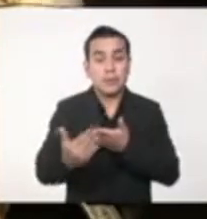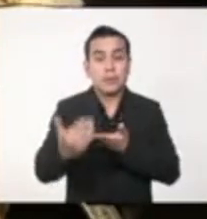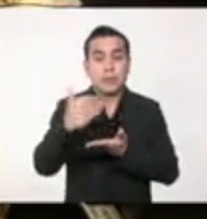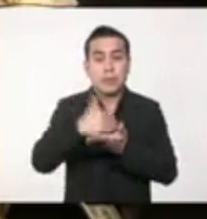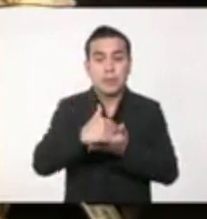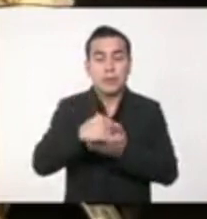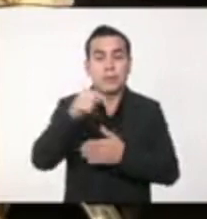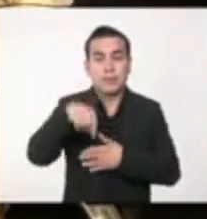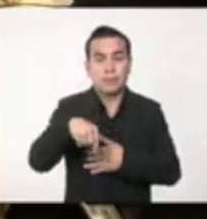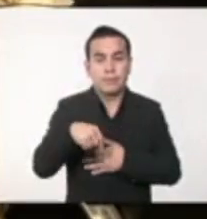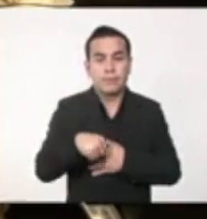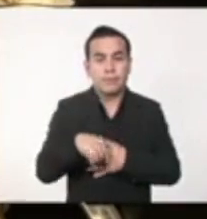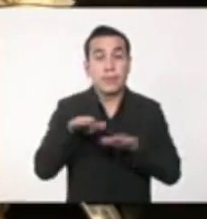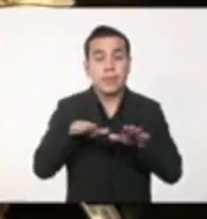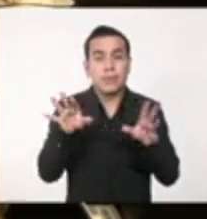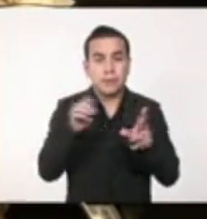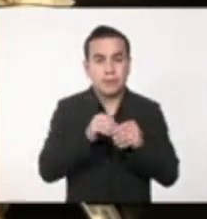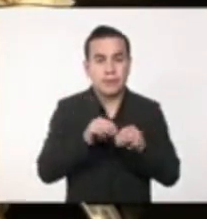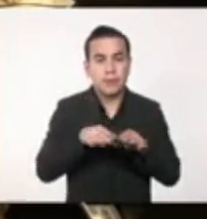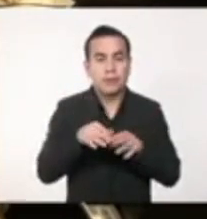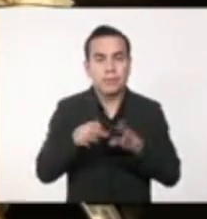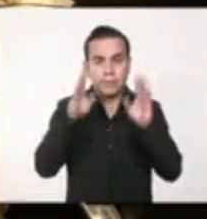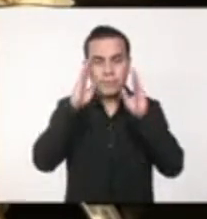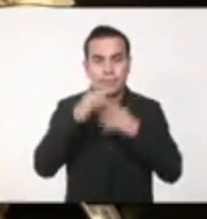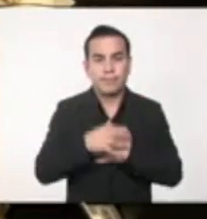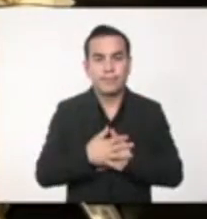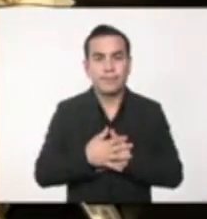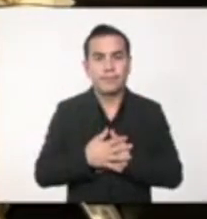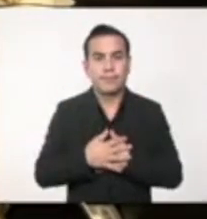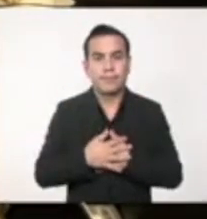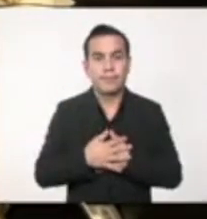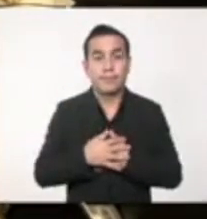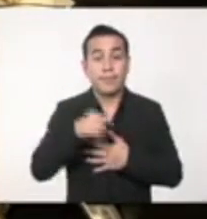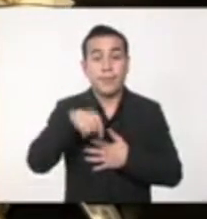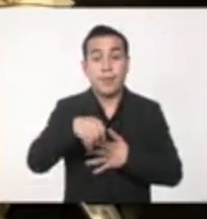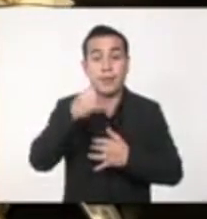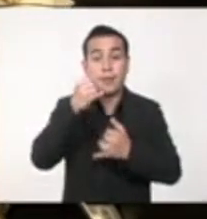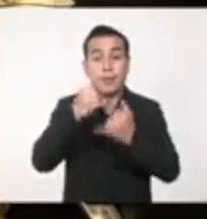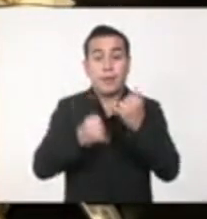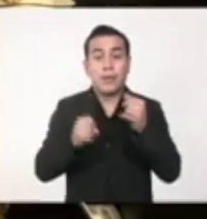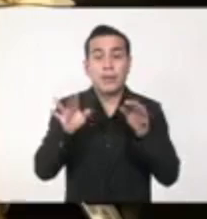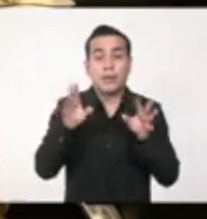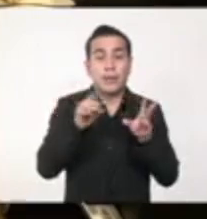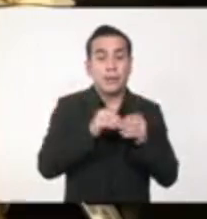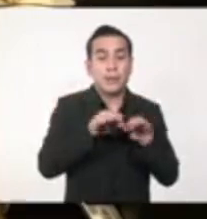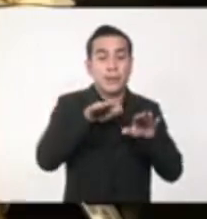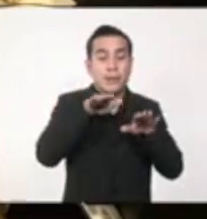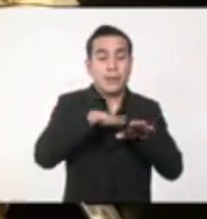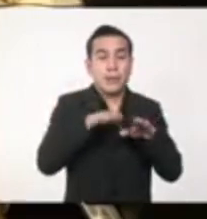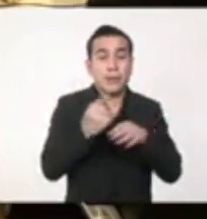thanks for listening to us too. We conclude this meeting and we thank the Excellencies